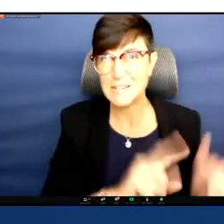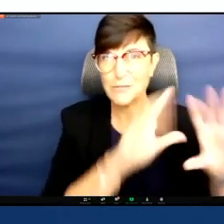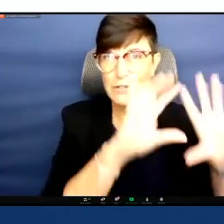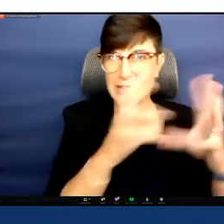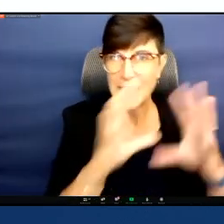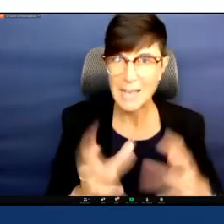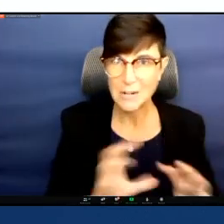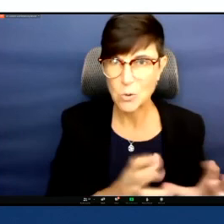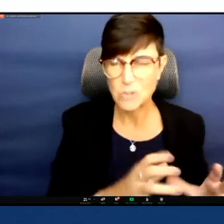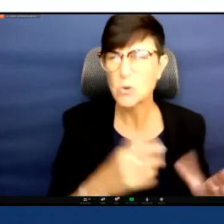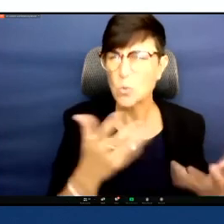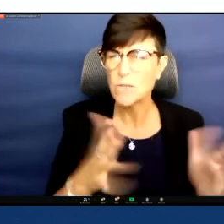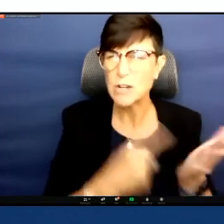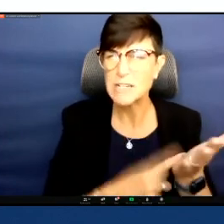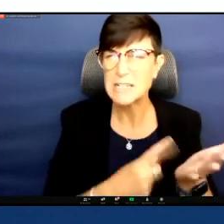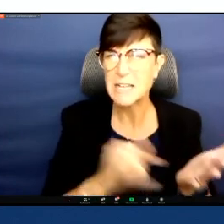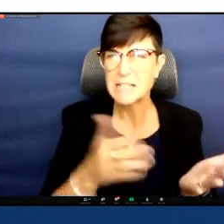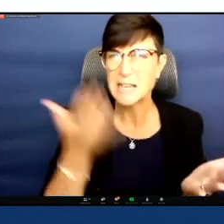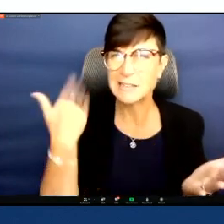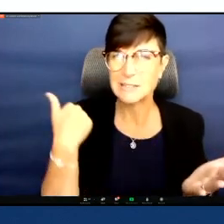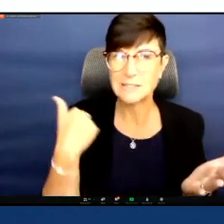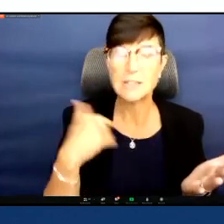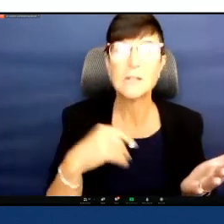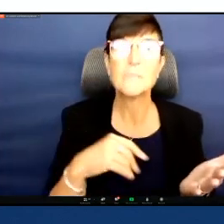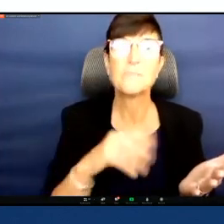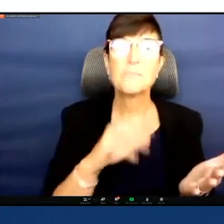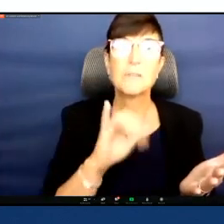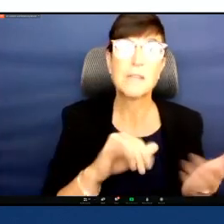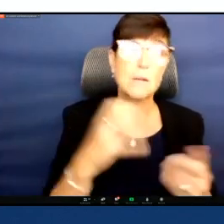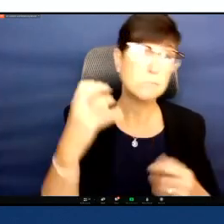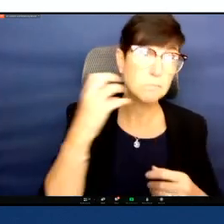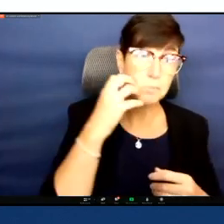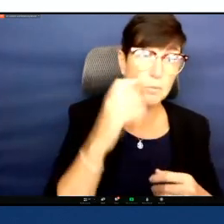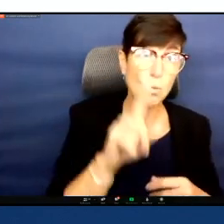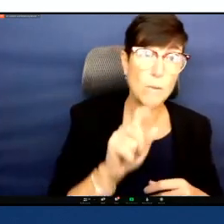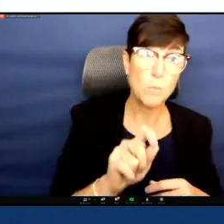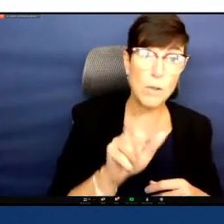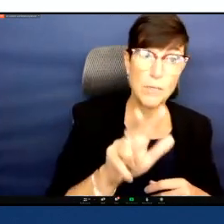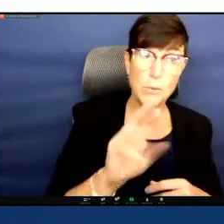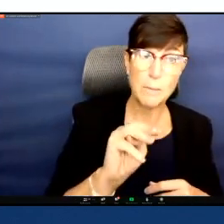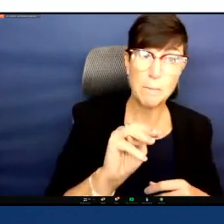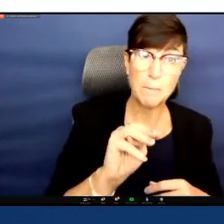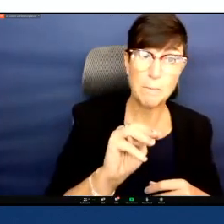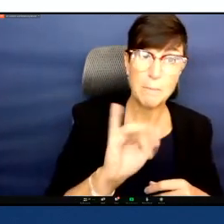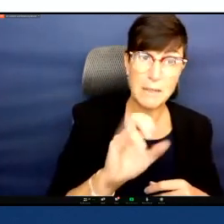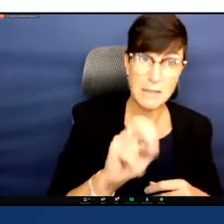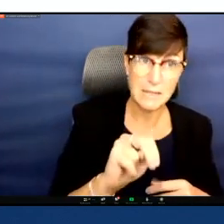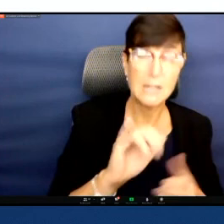The largest share of the general fund budget. 1.3 billion, or 39%, is funded by departmental revenue.